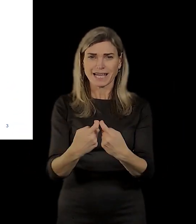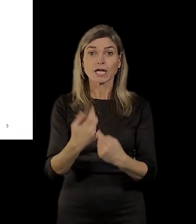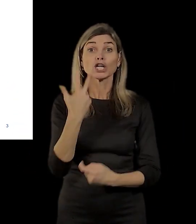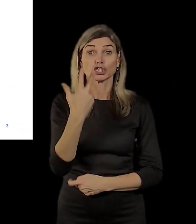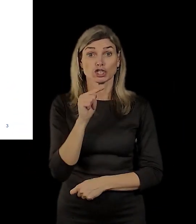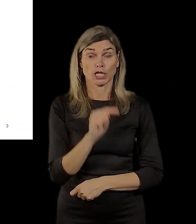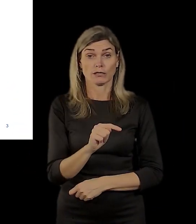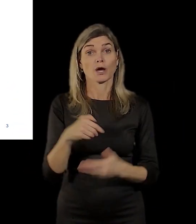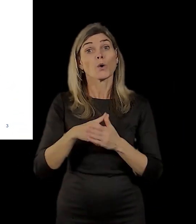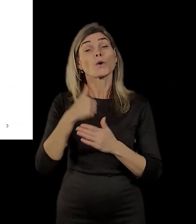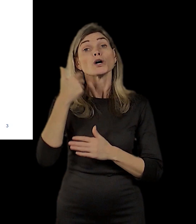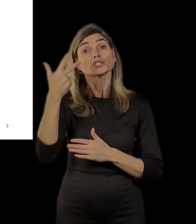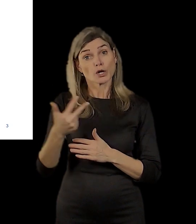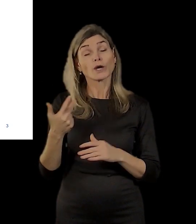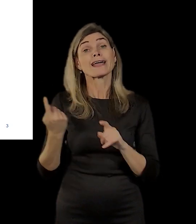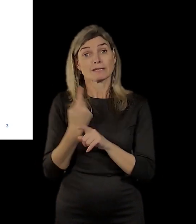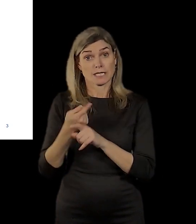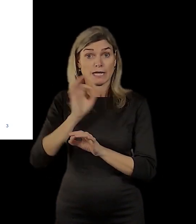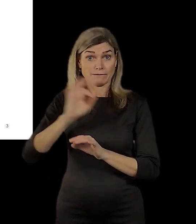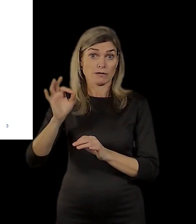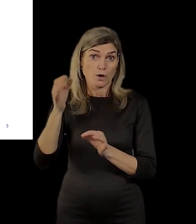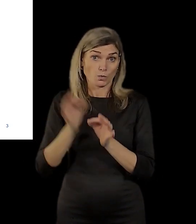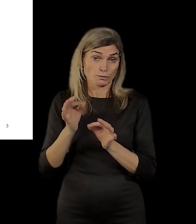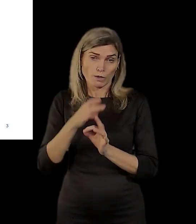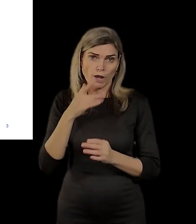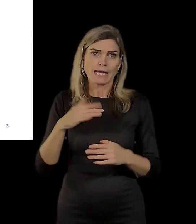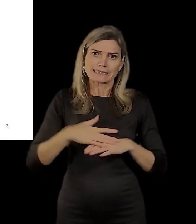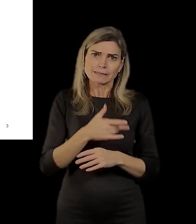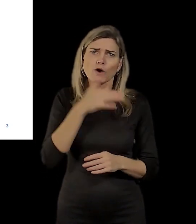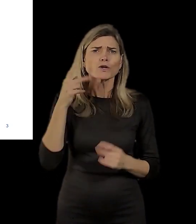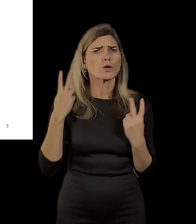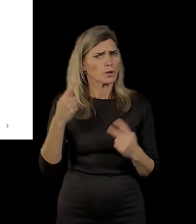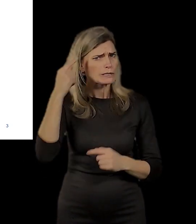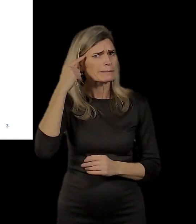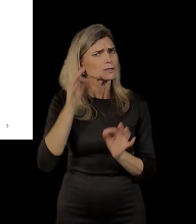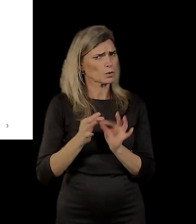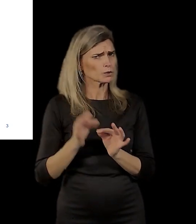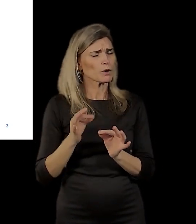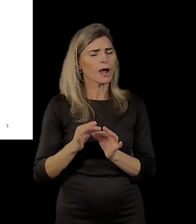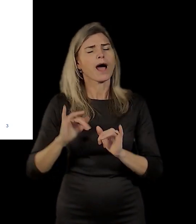but also for washing in washing machines. I'm curious about how it will turn out.